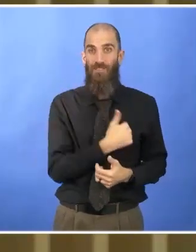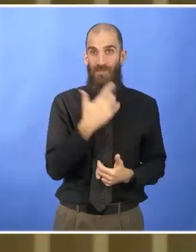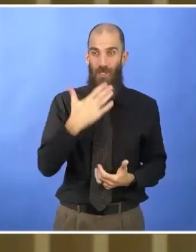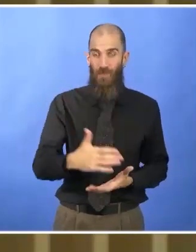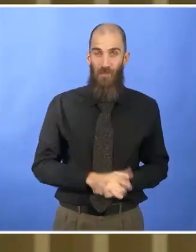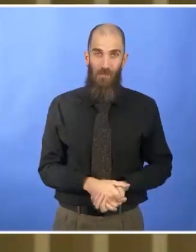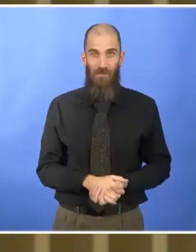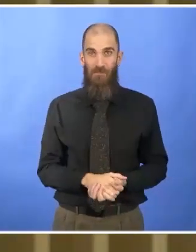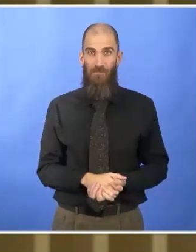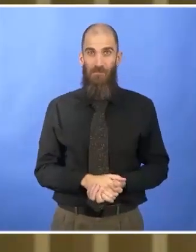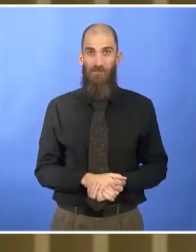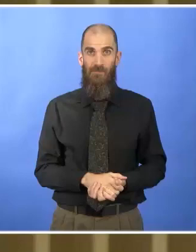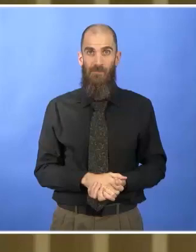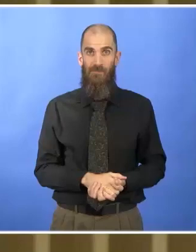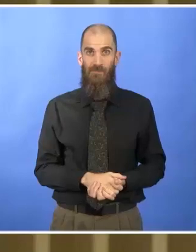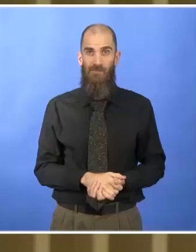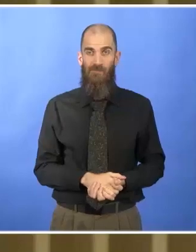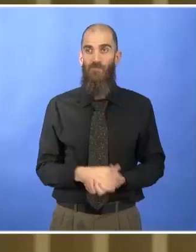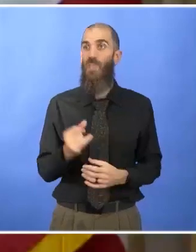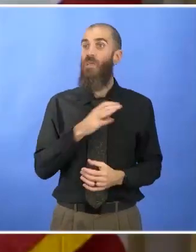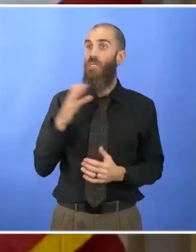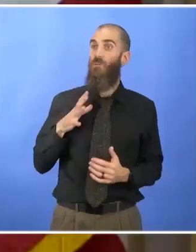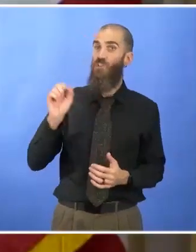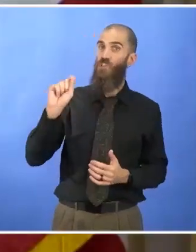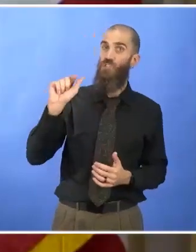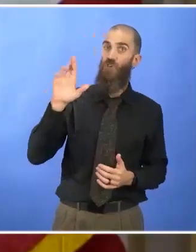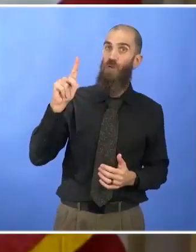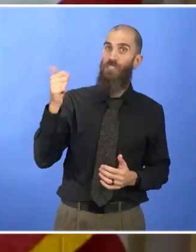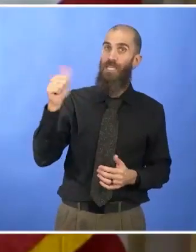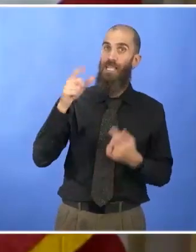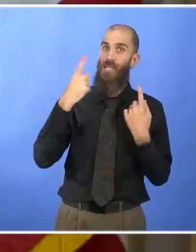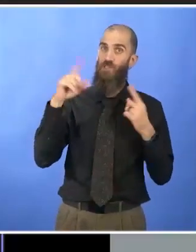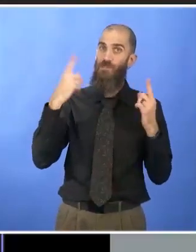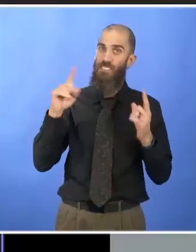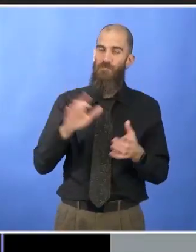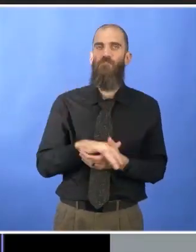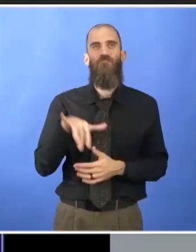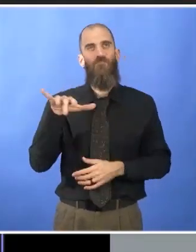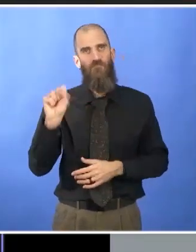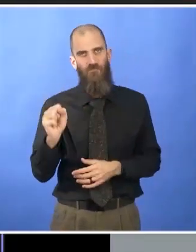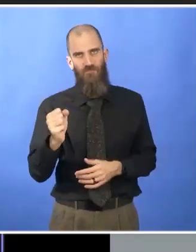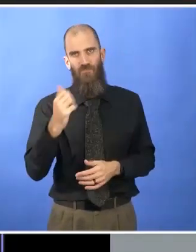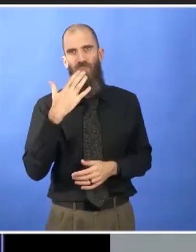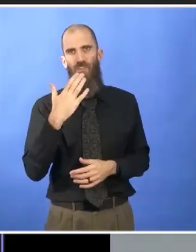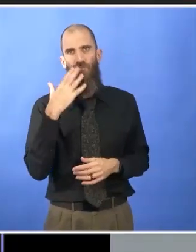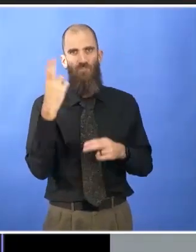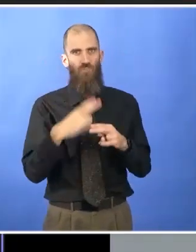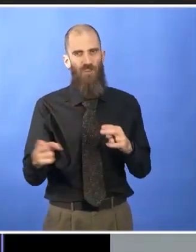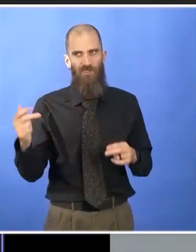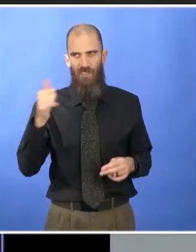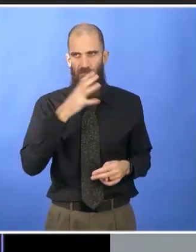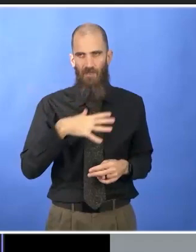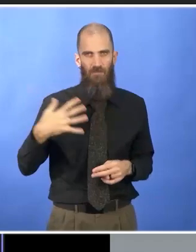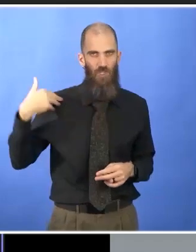HAVE ANY ANNOUNCEMENTS? COMM. STARKS: I DO, BRIEFLY, MADAME CHAIRWOMAN. IF IT IS SEPTEMBER, IN MY